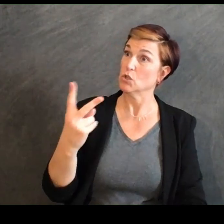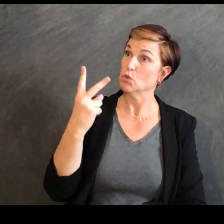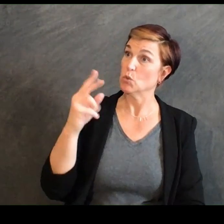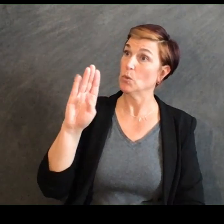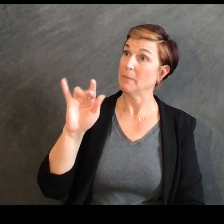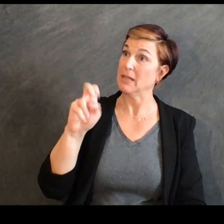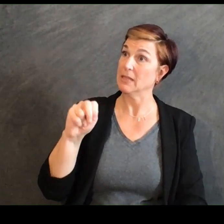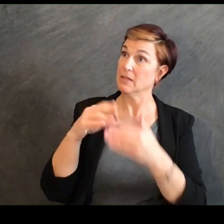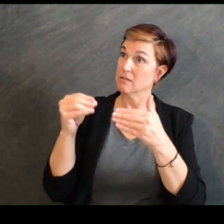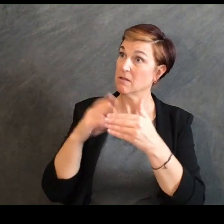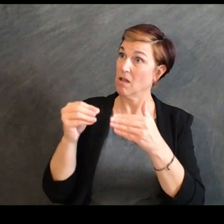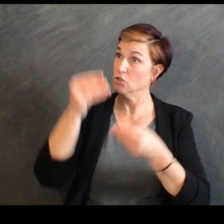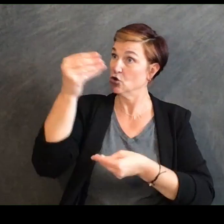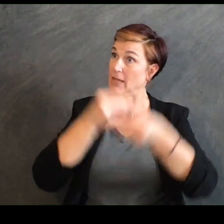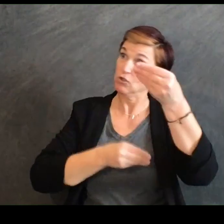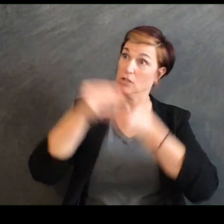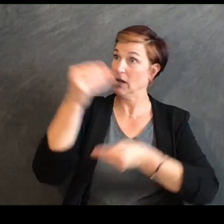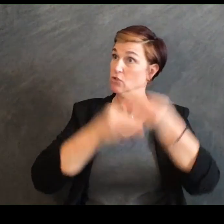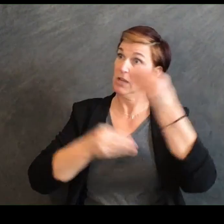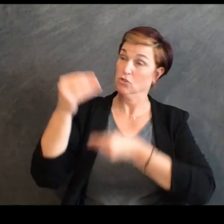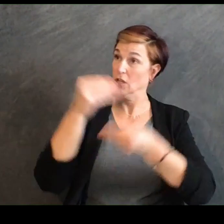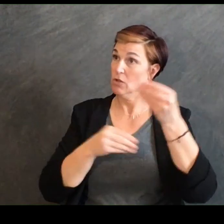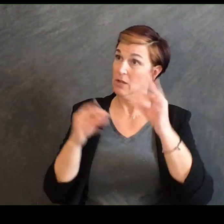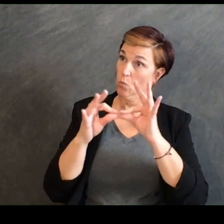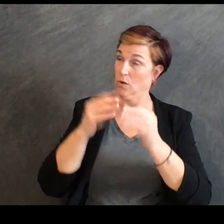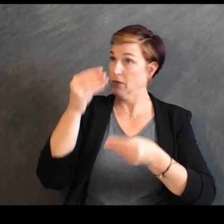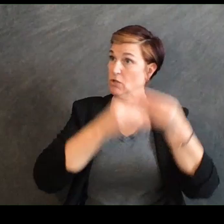the two countries so we didn't discuss the border we've had a very good